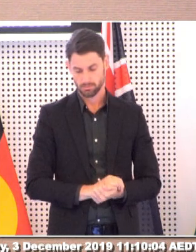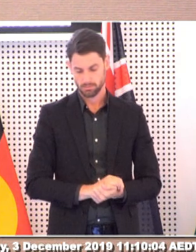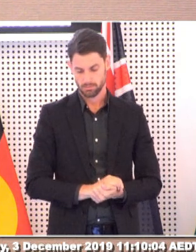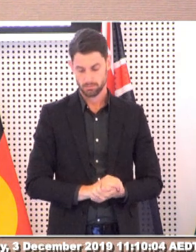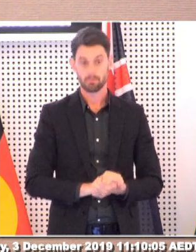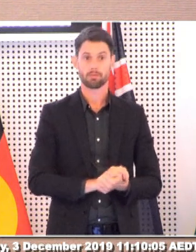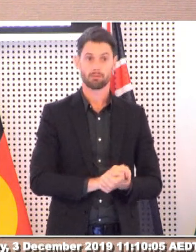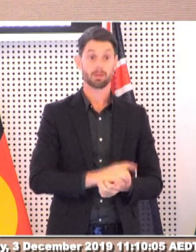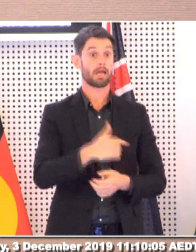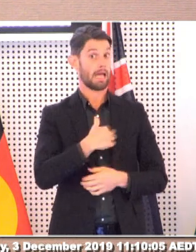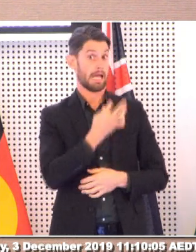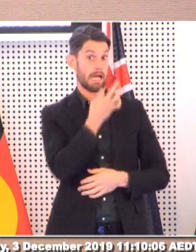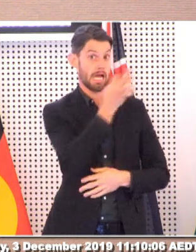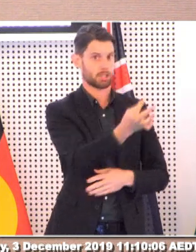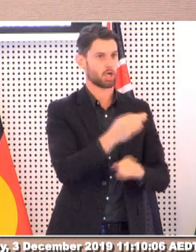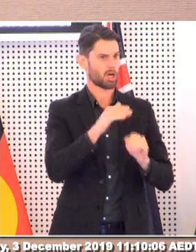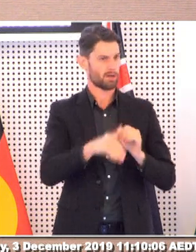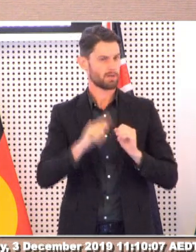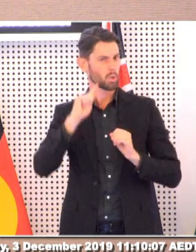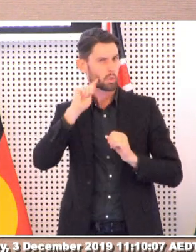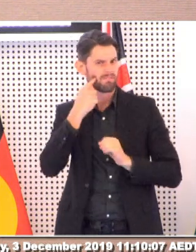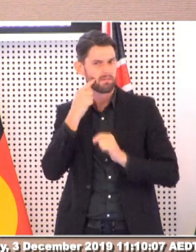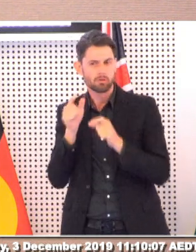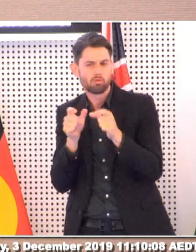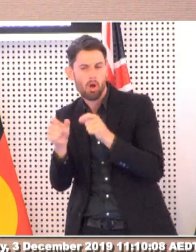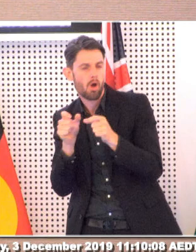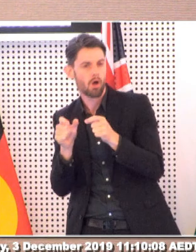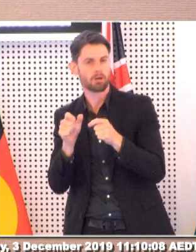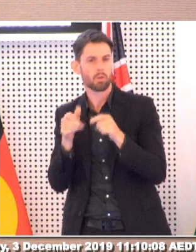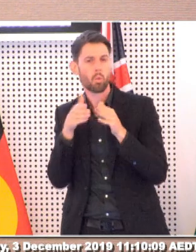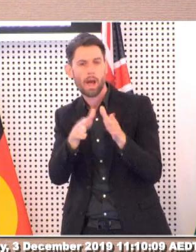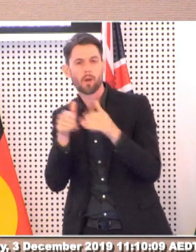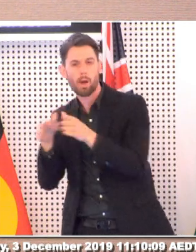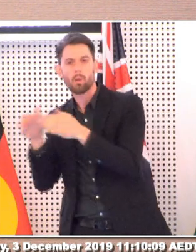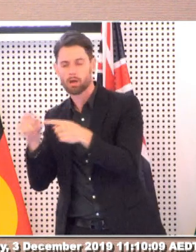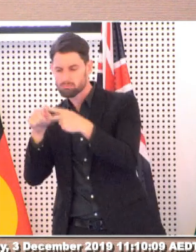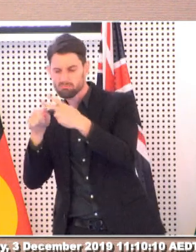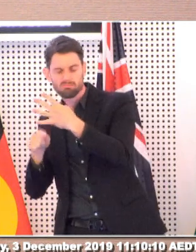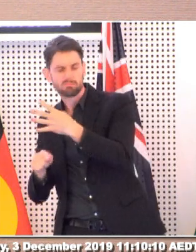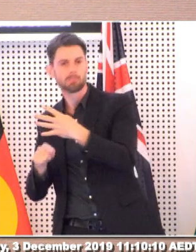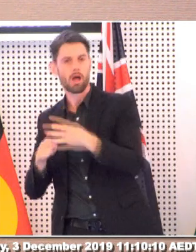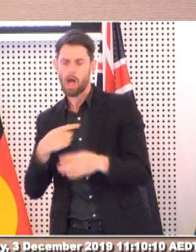restrictive practices and why they exist and why sort of control might occur in